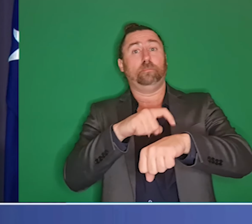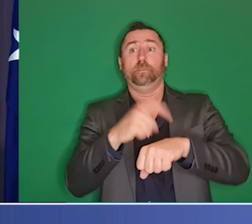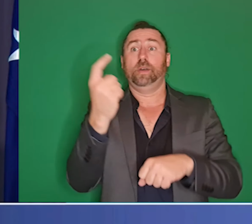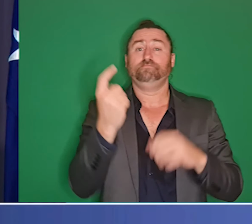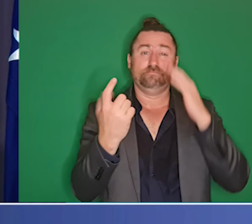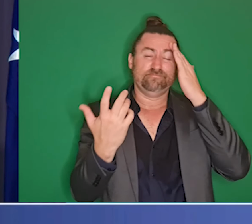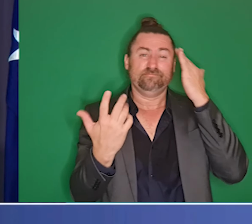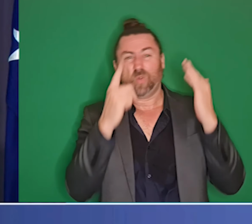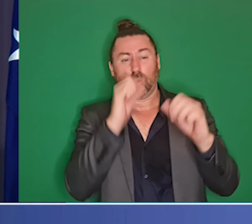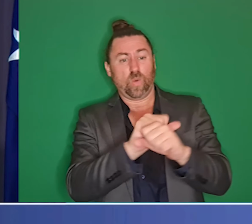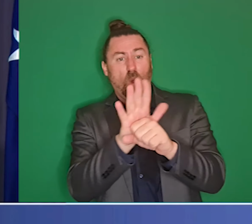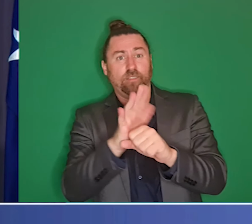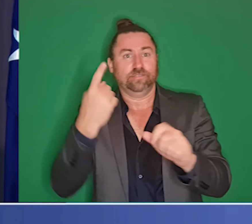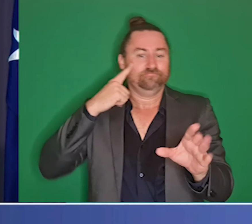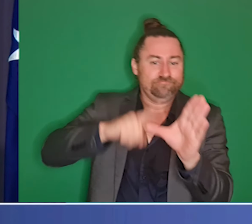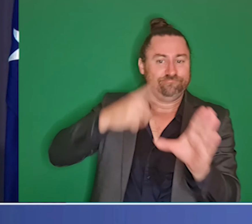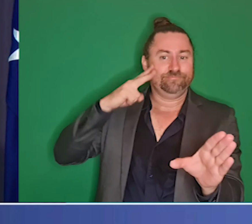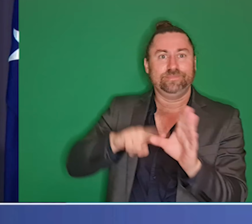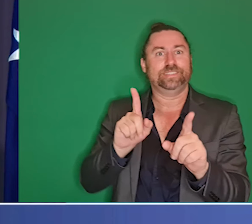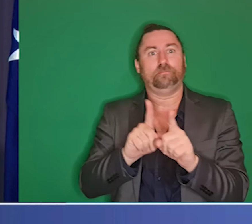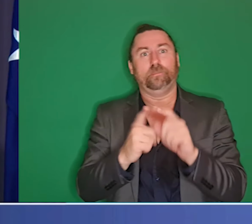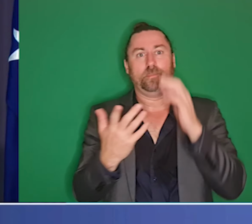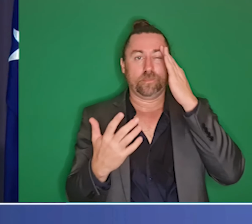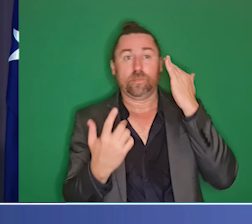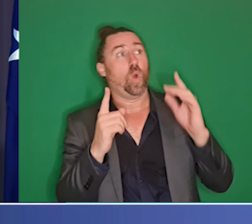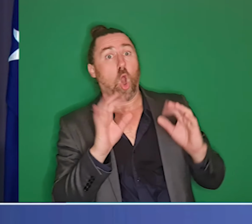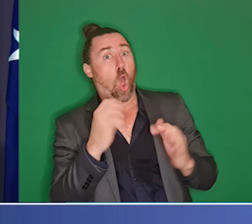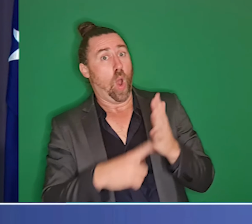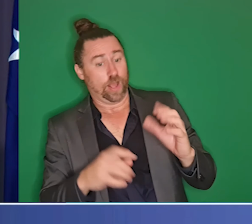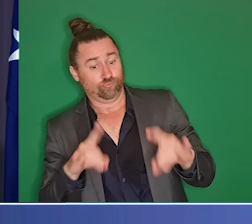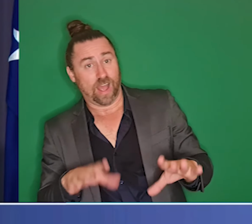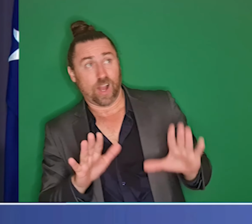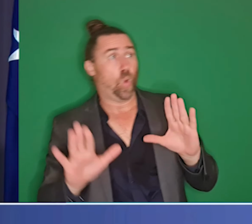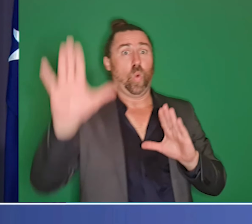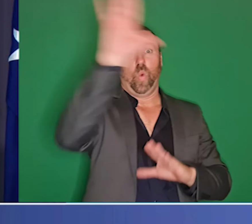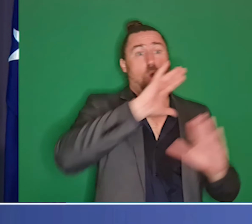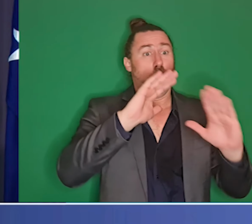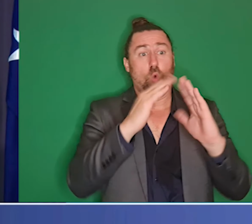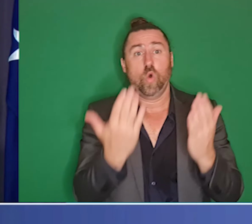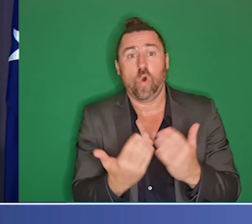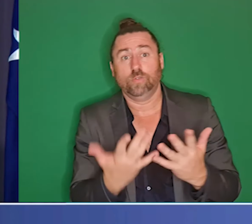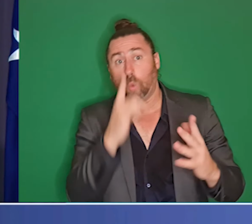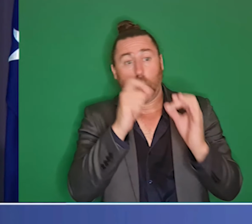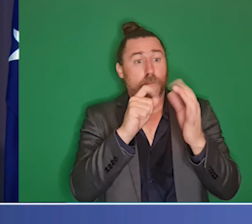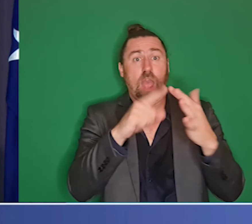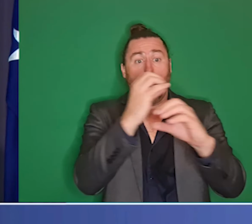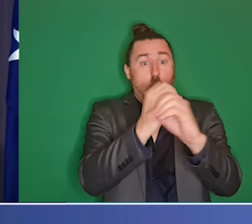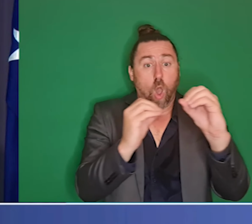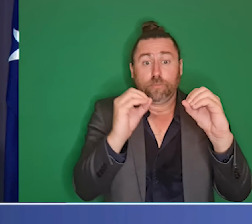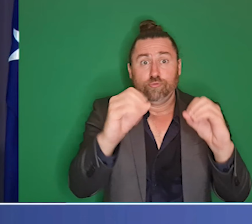That's been the case in every winter so far, in all parts of the world. Whether that will be Omicron for people that have not yet got it